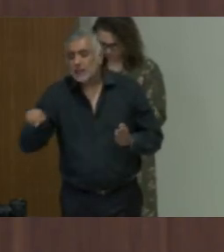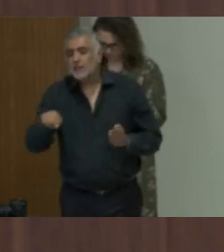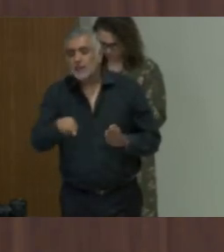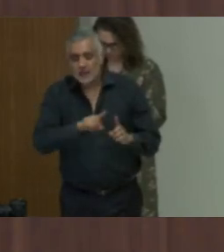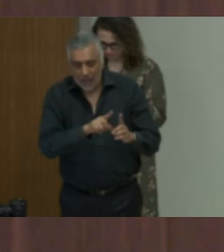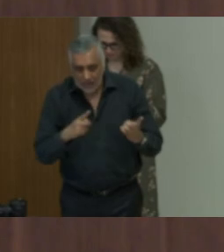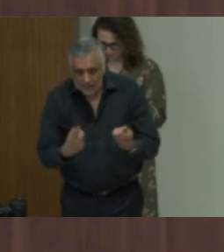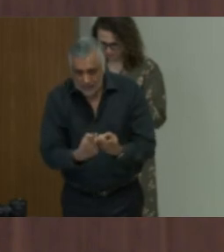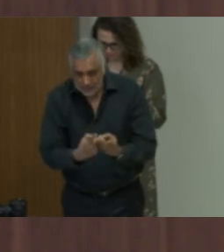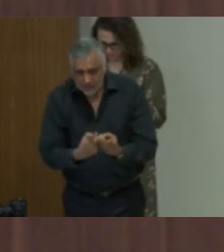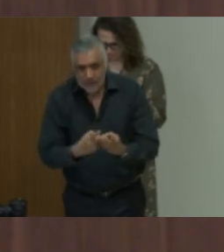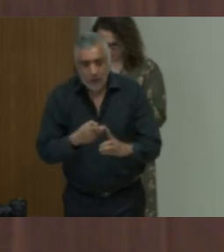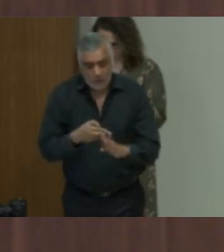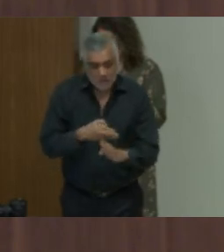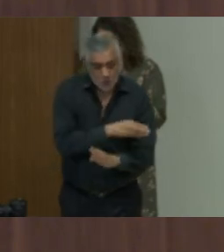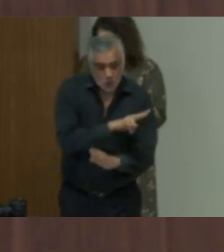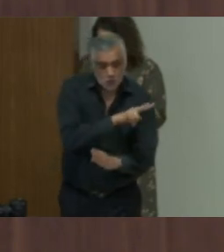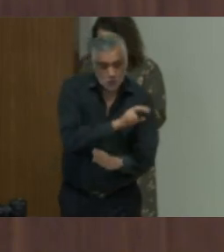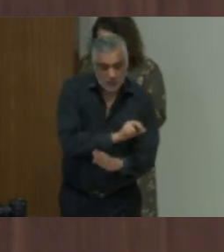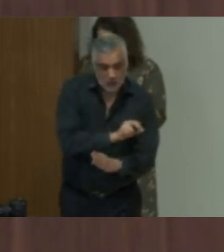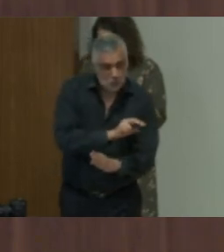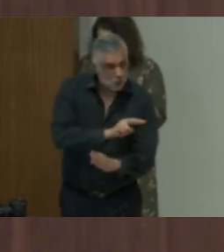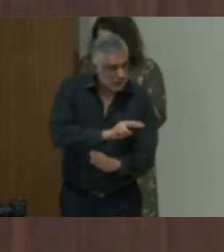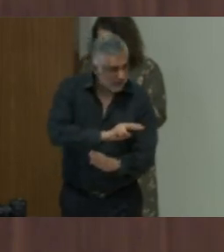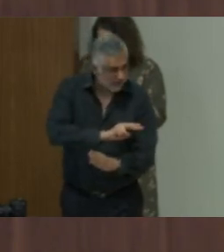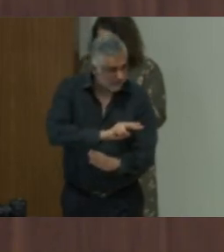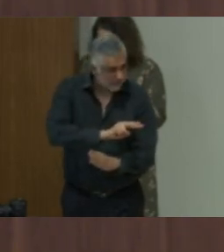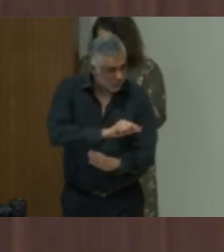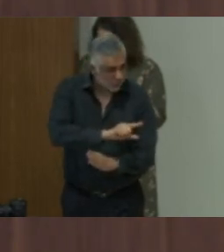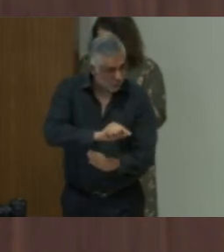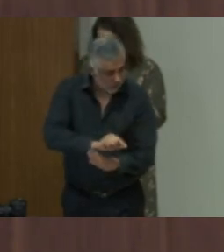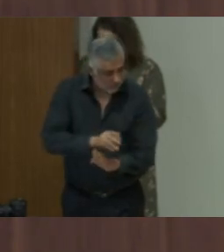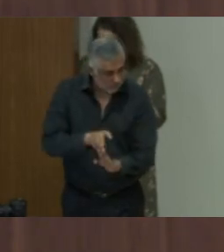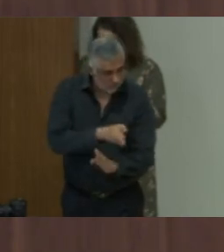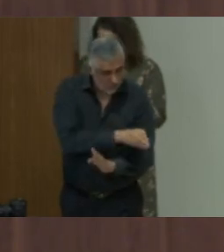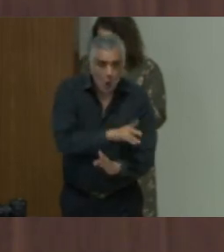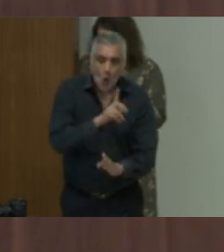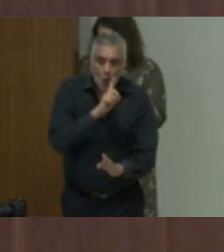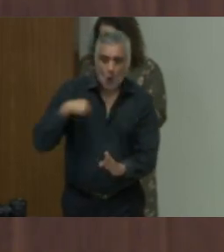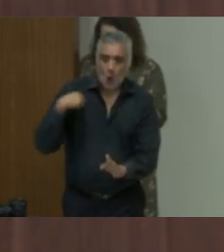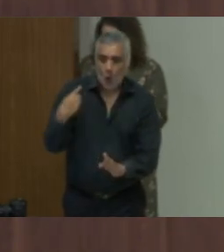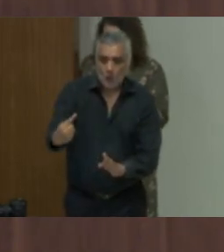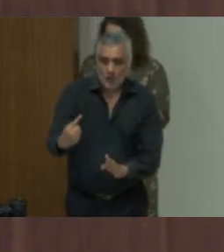20 and 2021 in the last twenty, over the last twenty years.